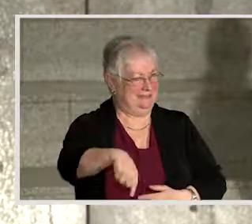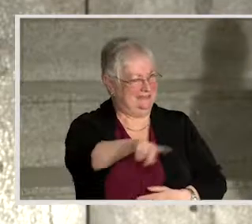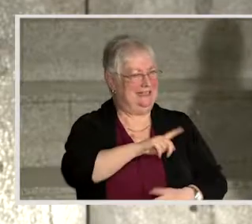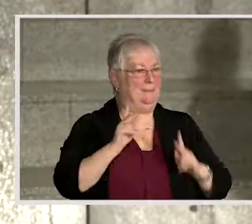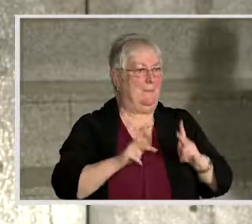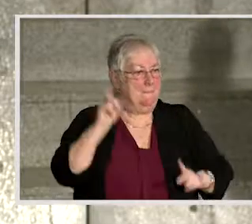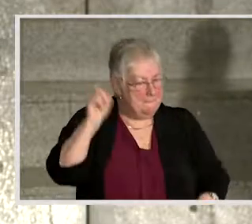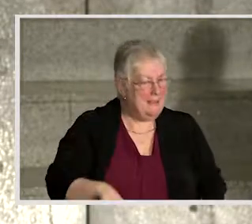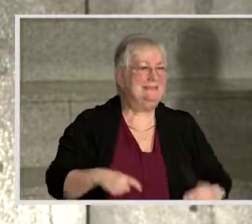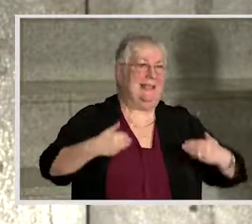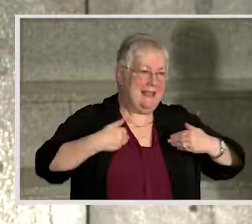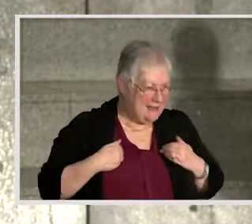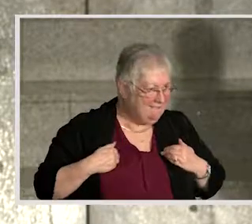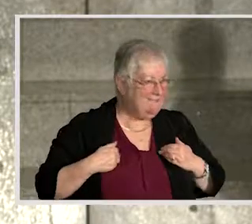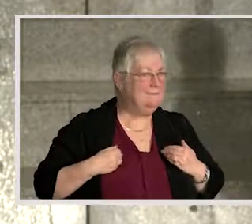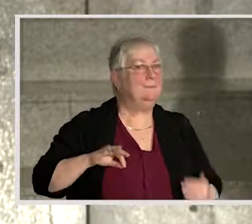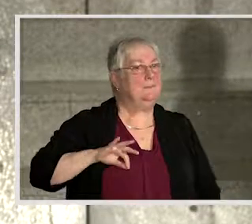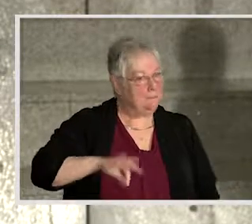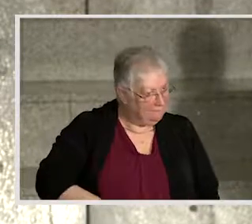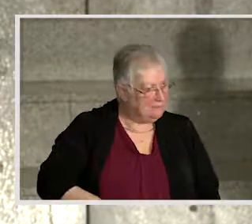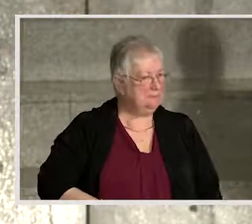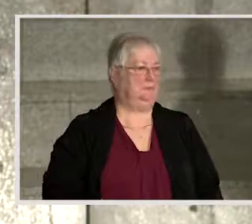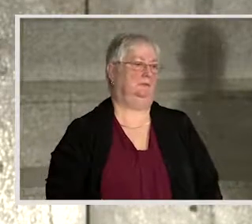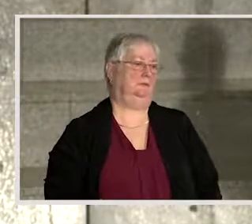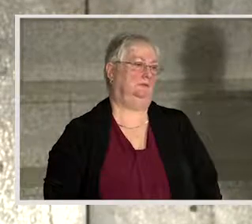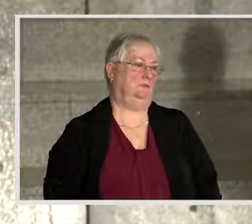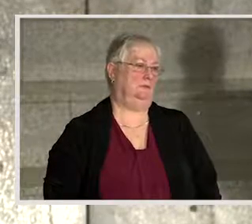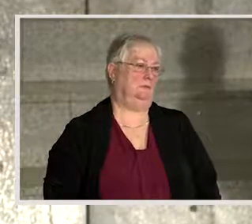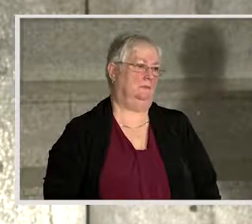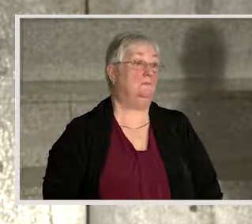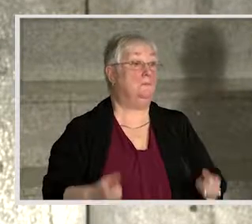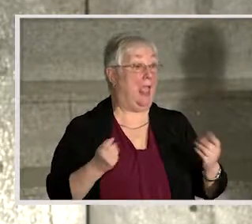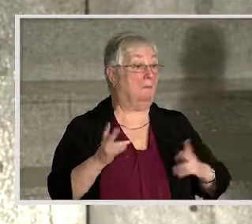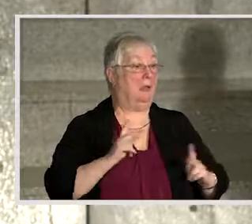TAKE FOR GRANTED BUT WHICH THEY STRUGGLE TO SECURE.